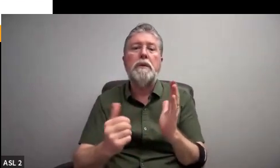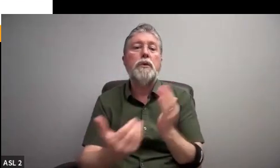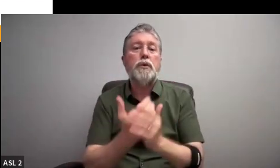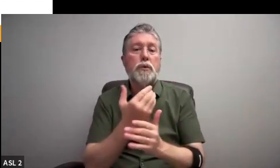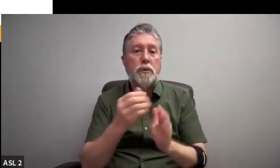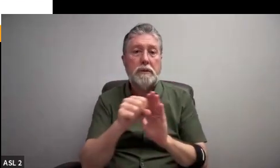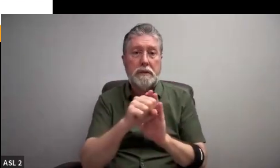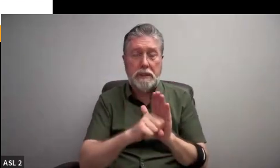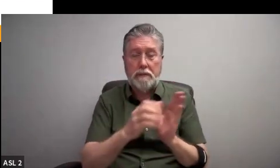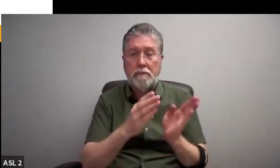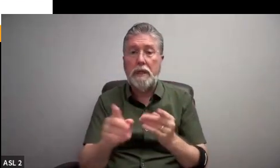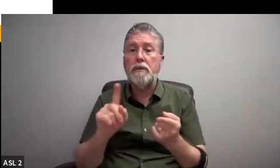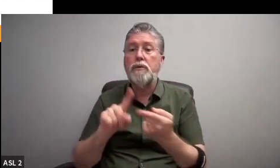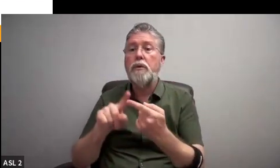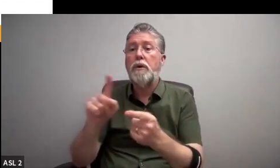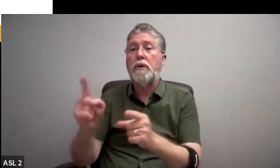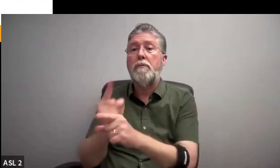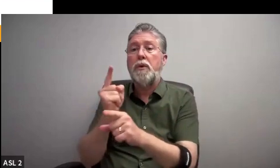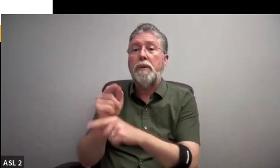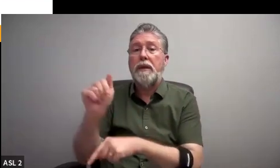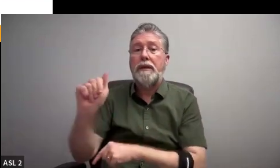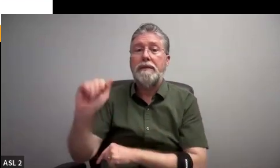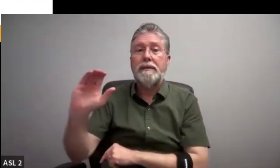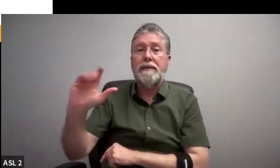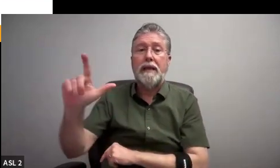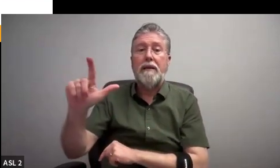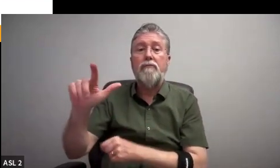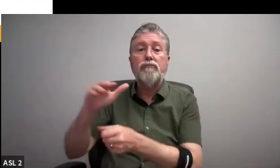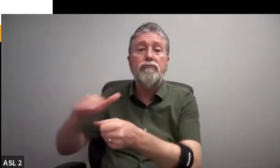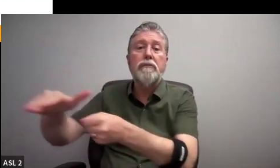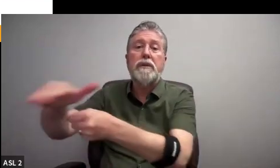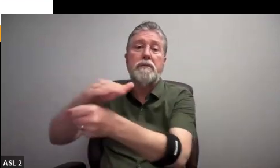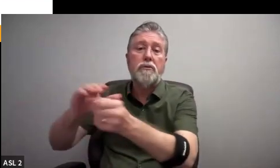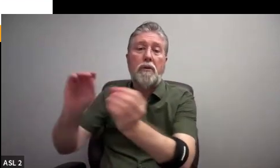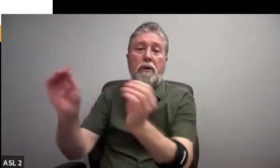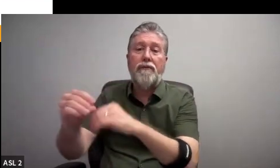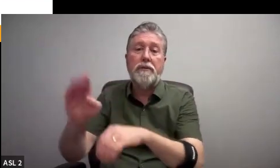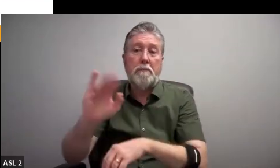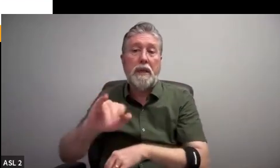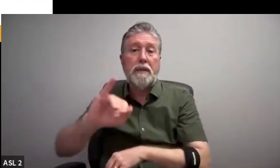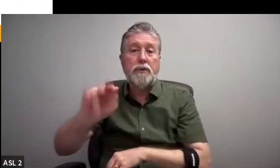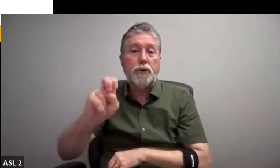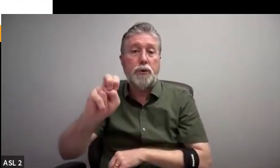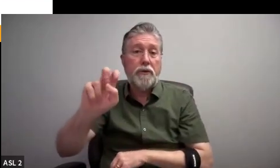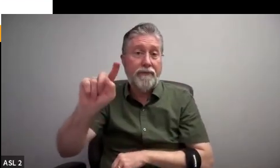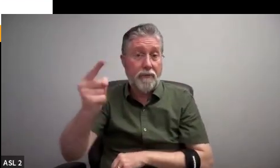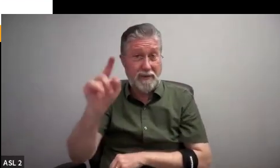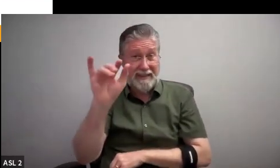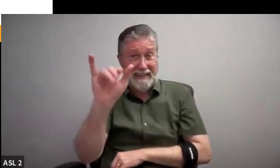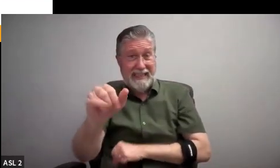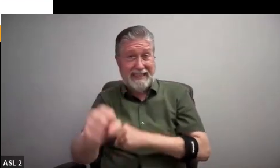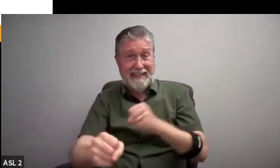to the appropriate ACL Regional Office by June 1 of the calendar year in which the new state